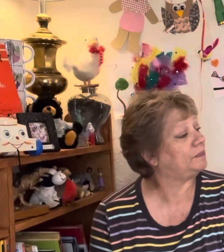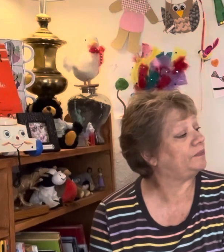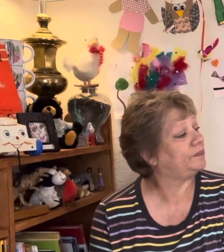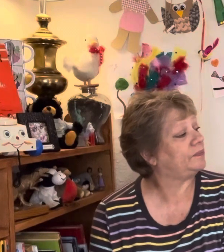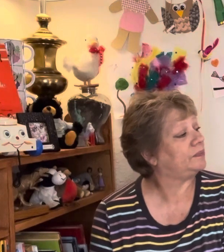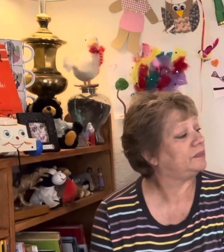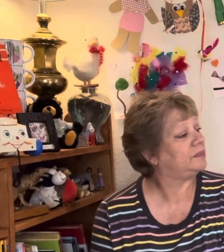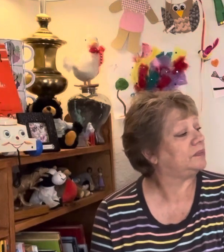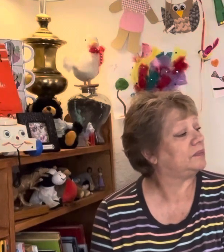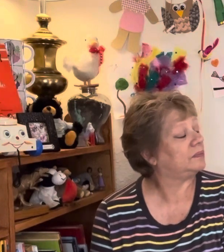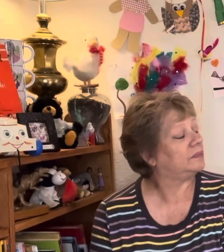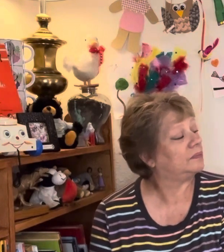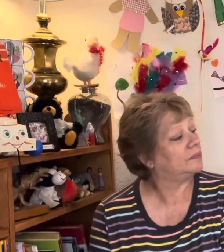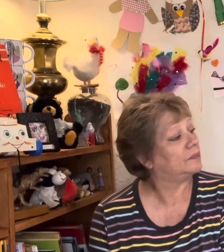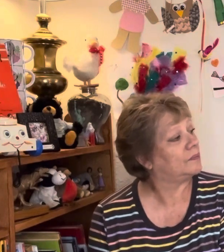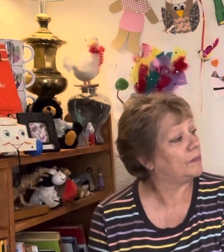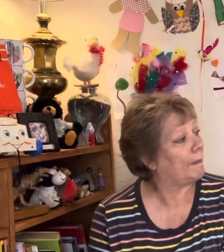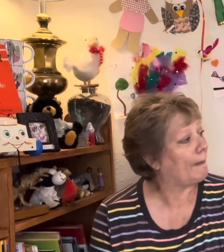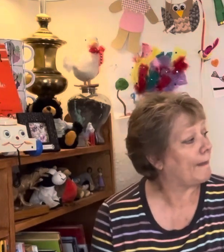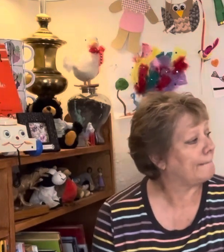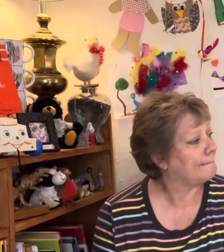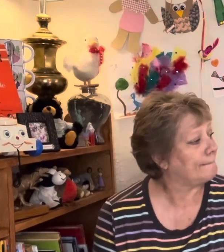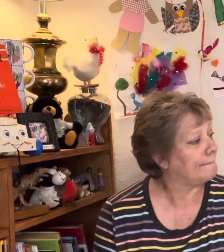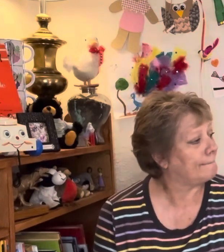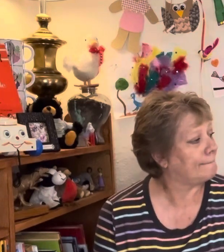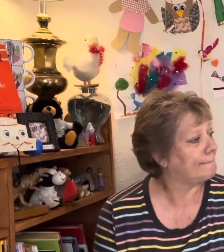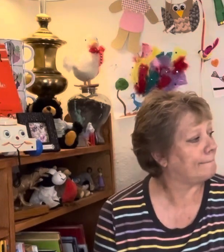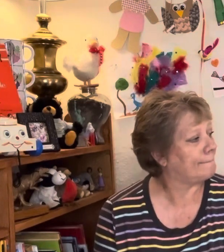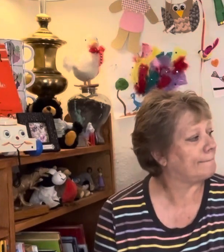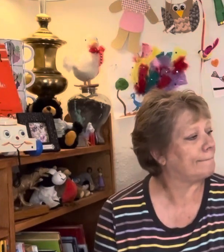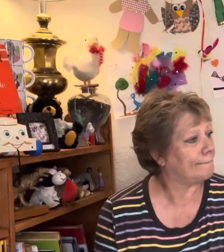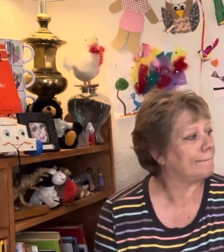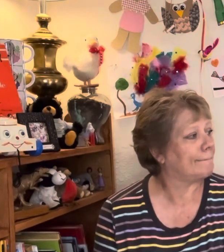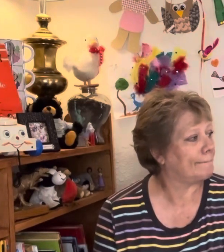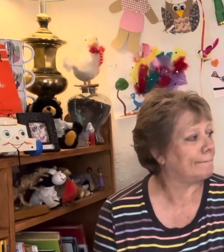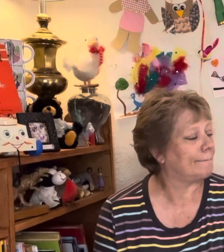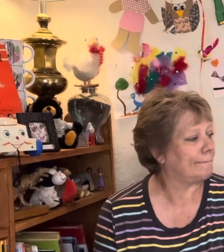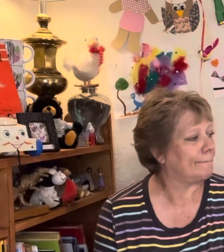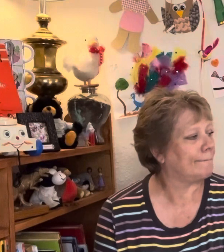I did have some good gramps. They have passed since, but they were awesome and amazing.